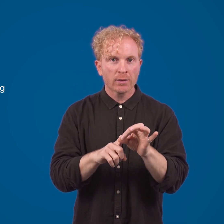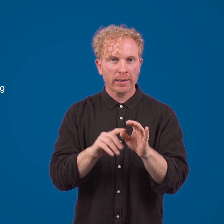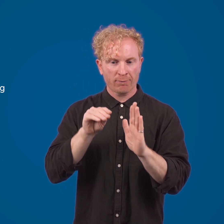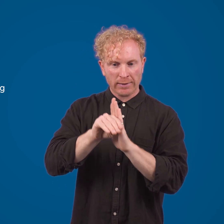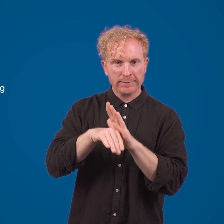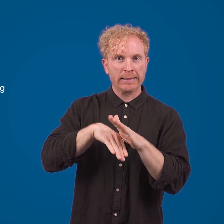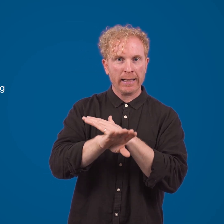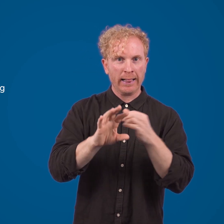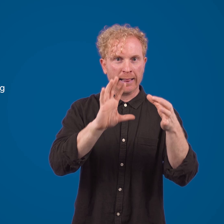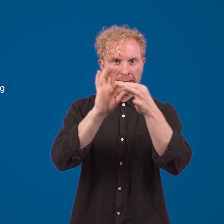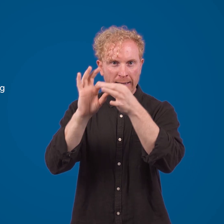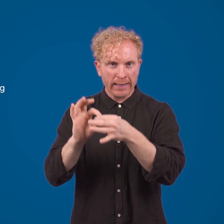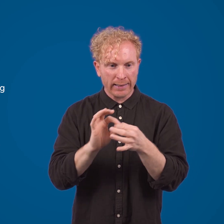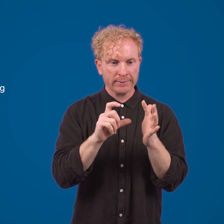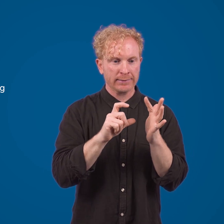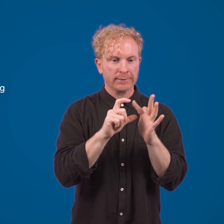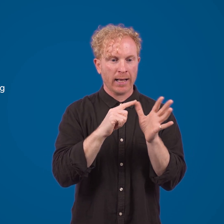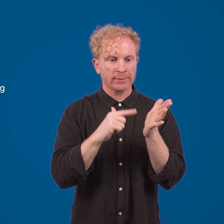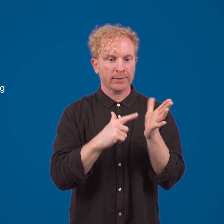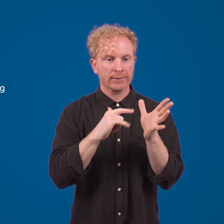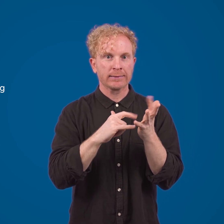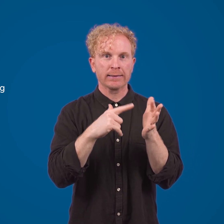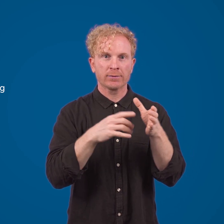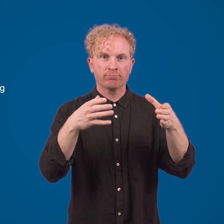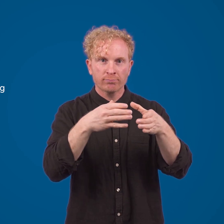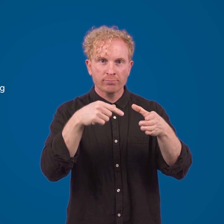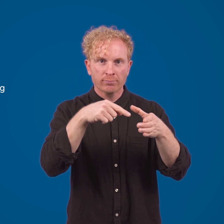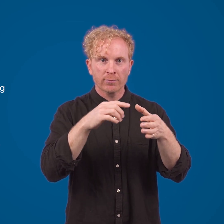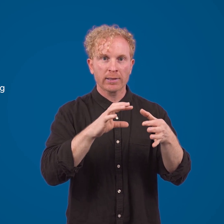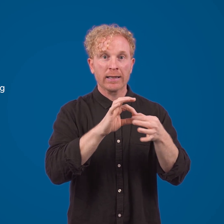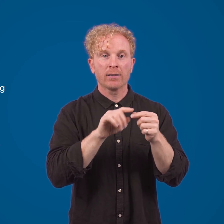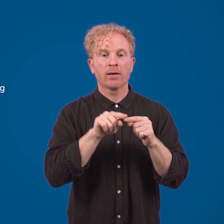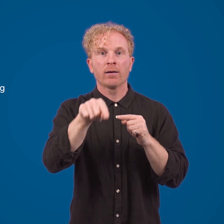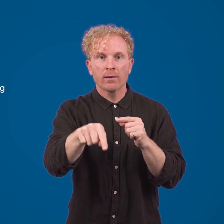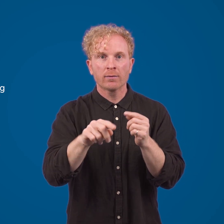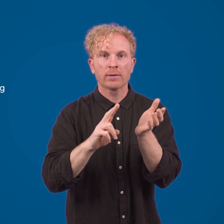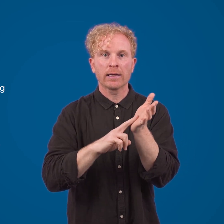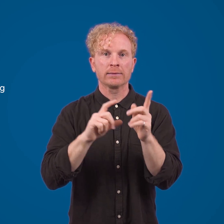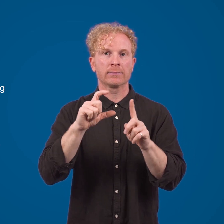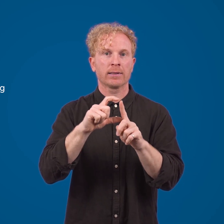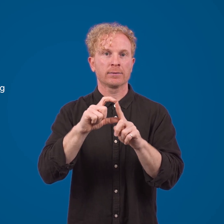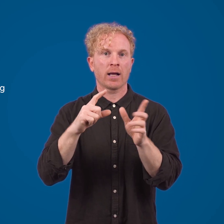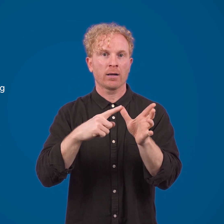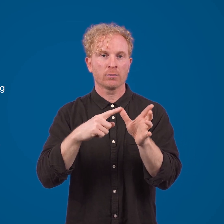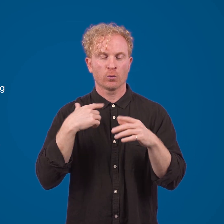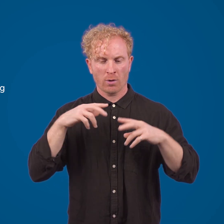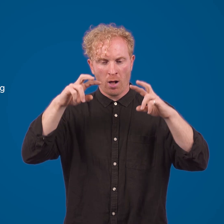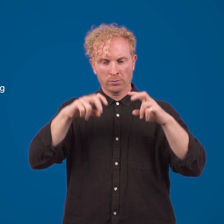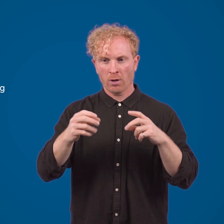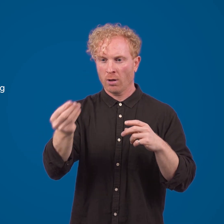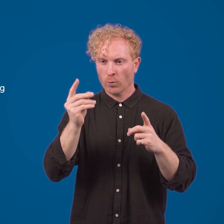and investing in linkage of datasets via the NDDA to analyse and